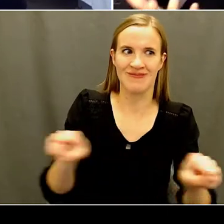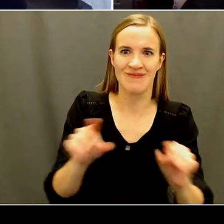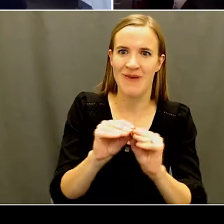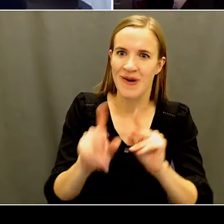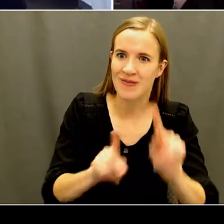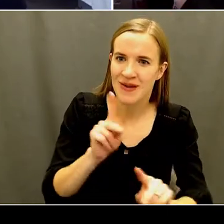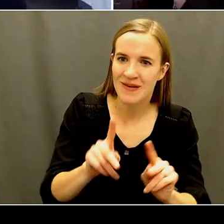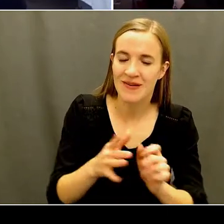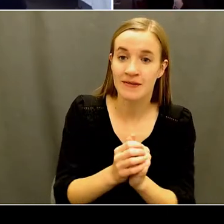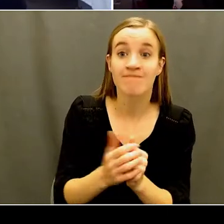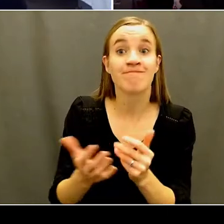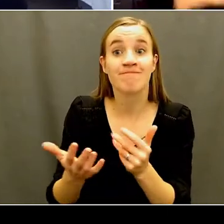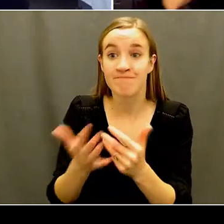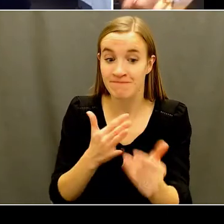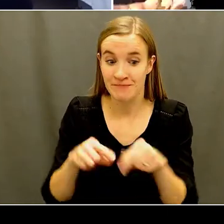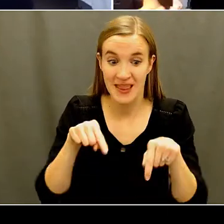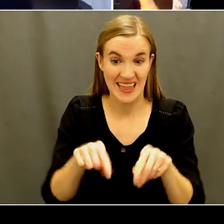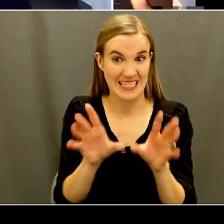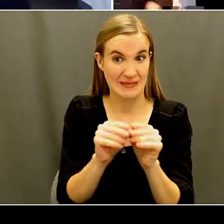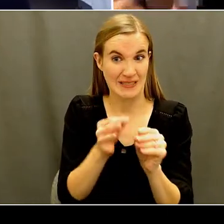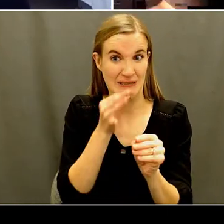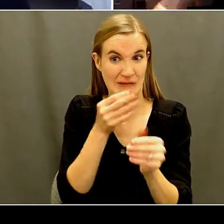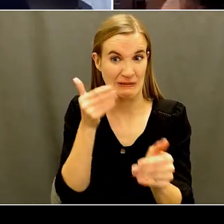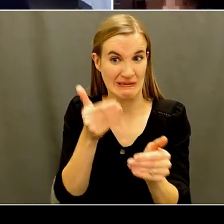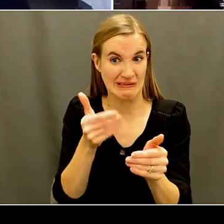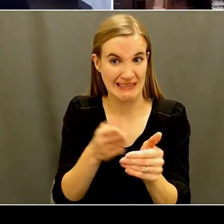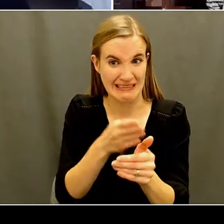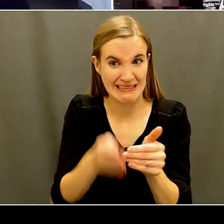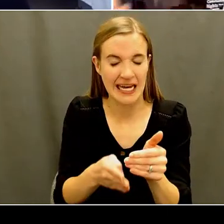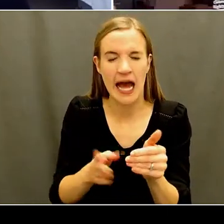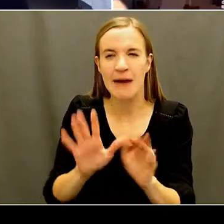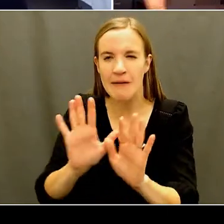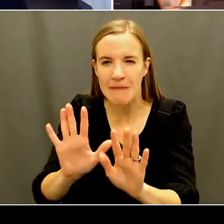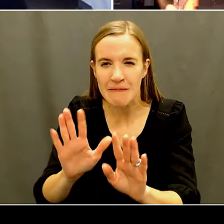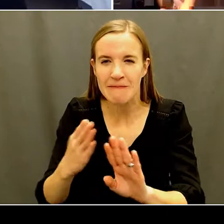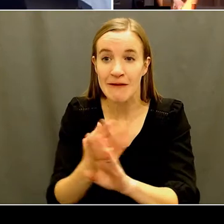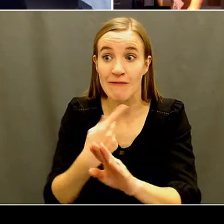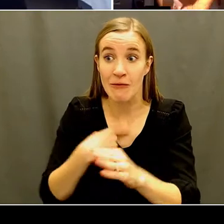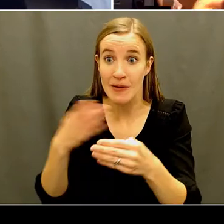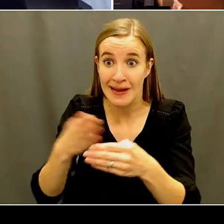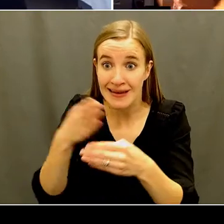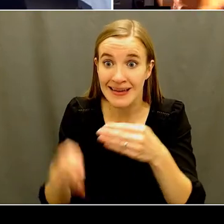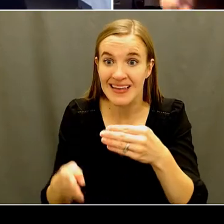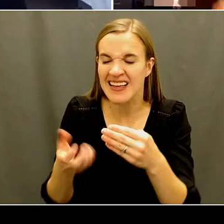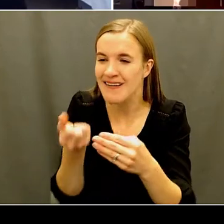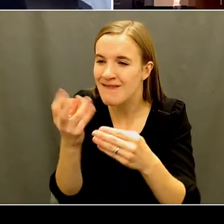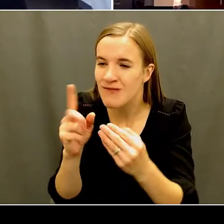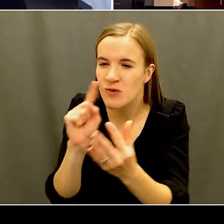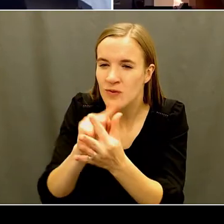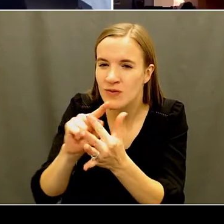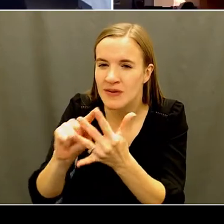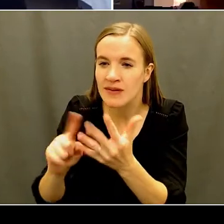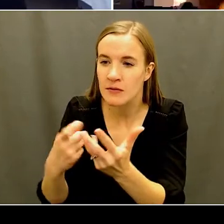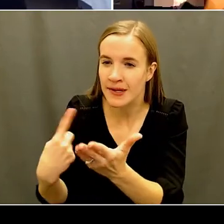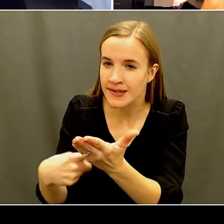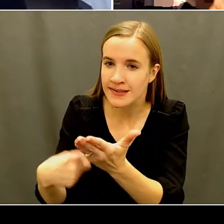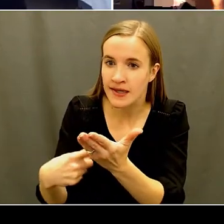minutes, if you have any advice, or just there's some questions that I do have, but really just what's the connection with all of those and how can we get